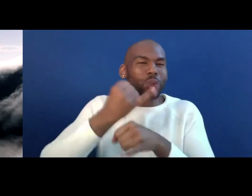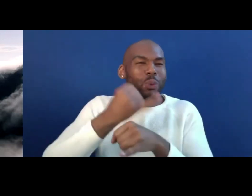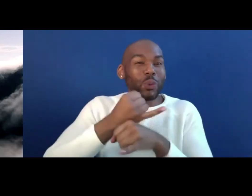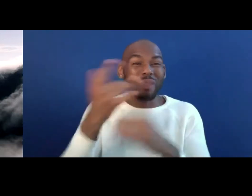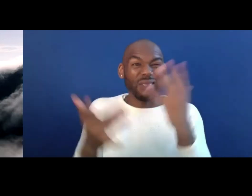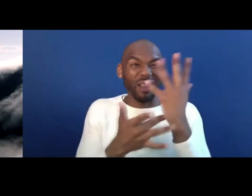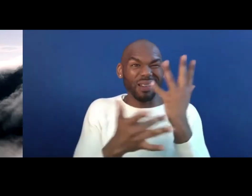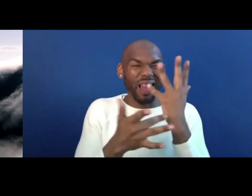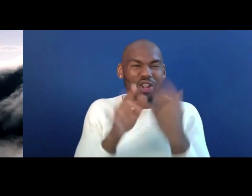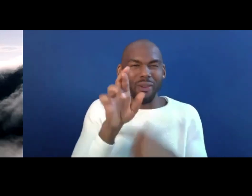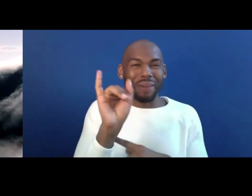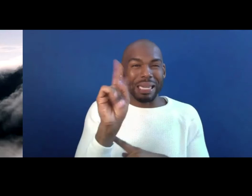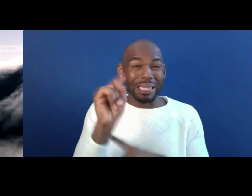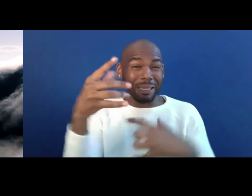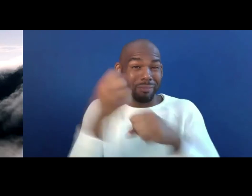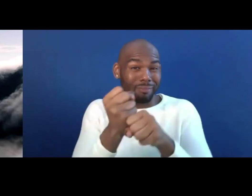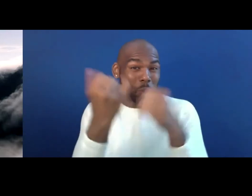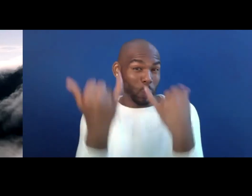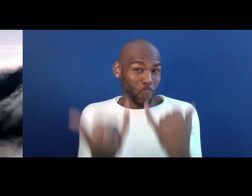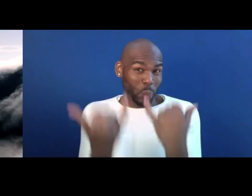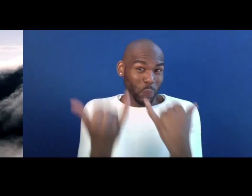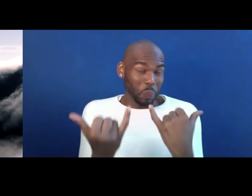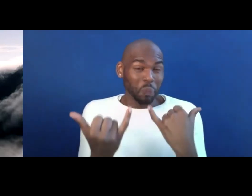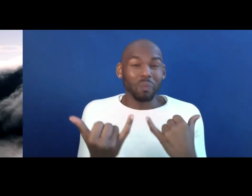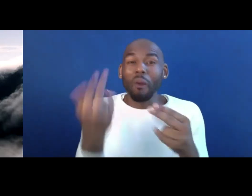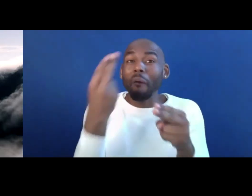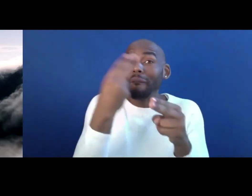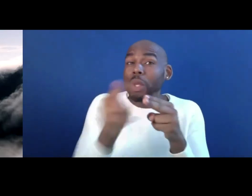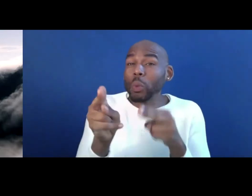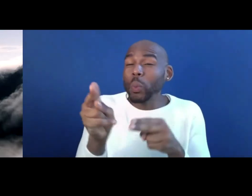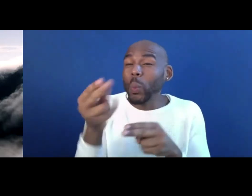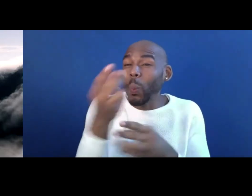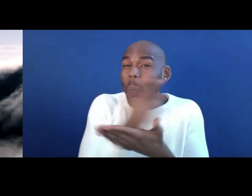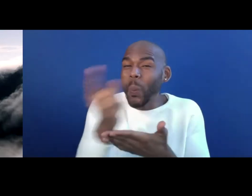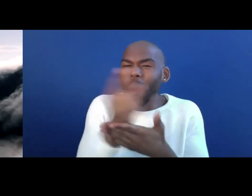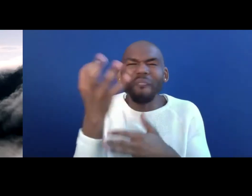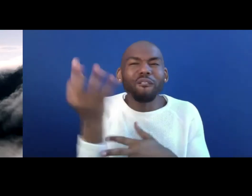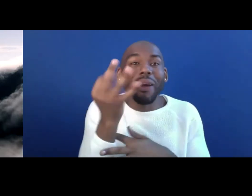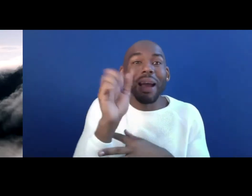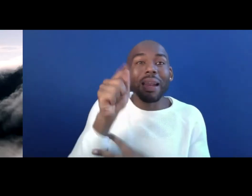I also want to mention that in just a few short weeks on Friday April 9th at 10 a.m.,